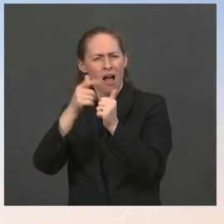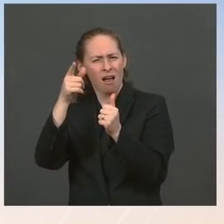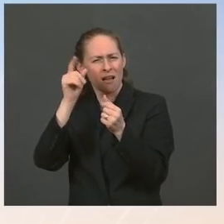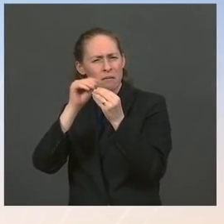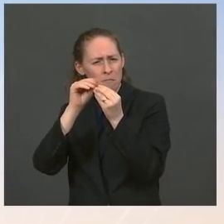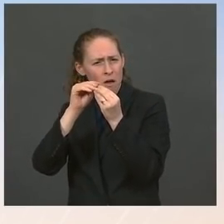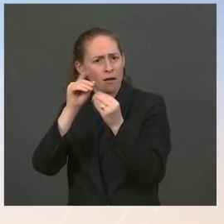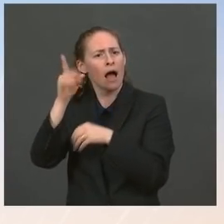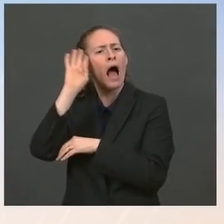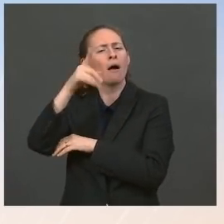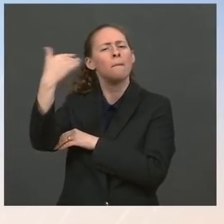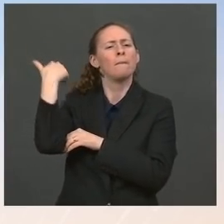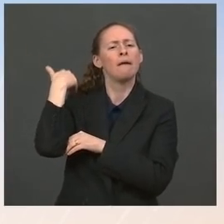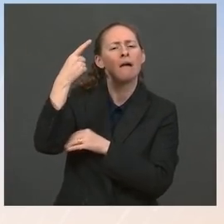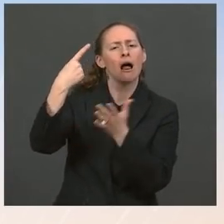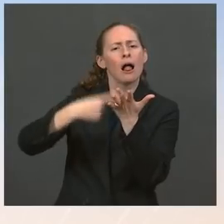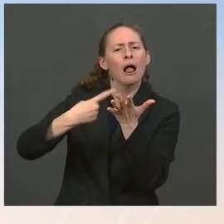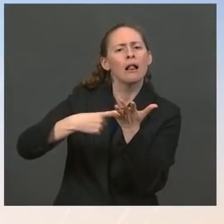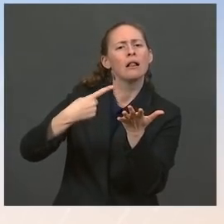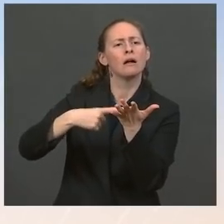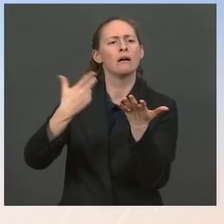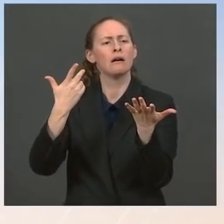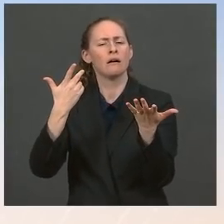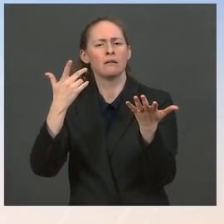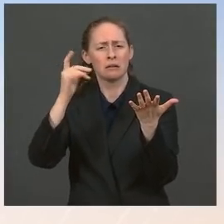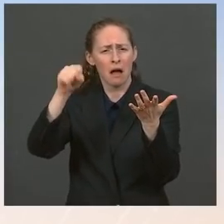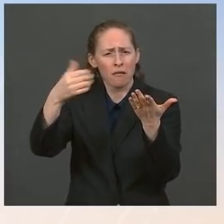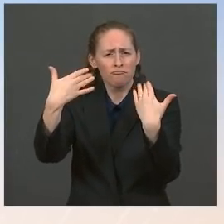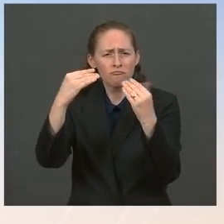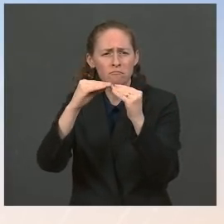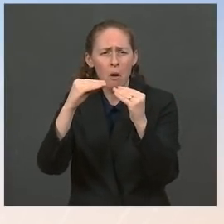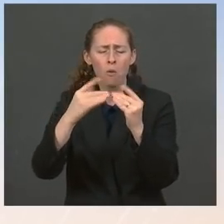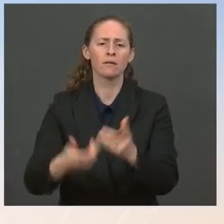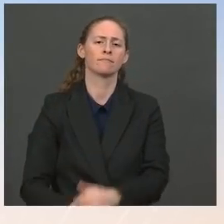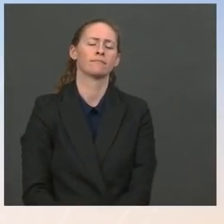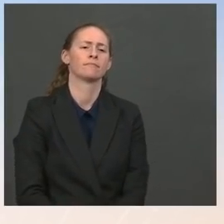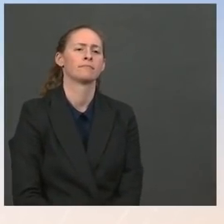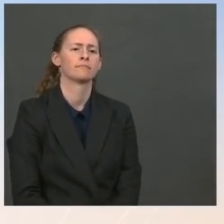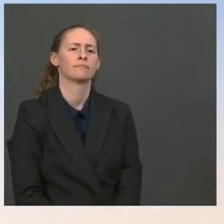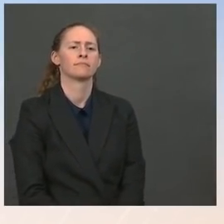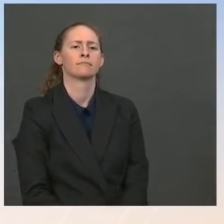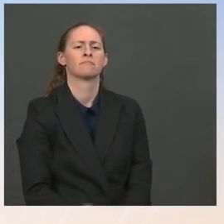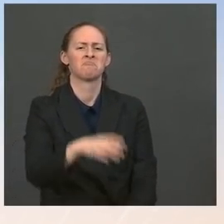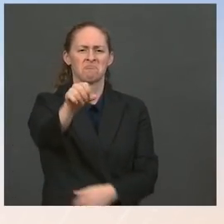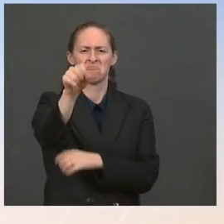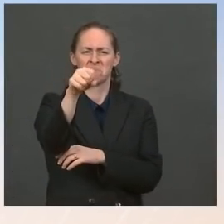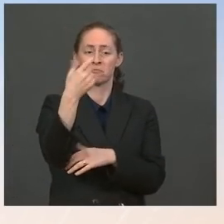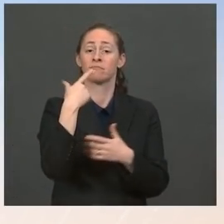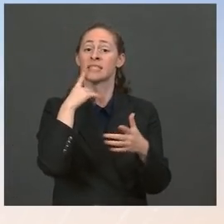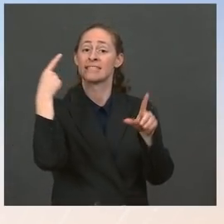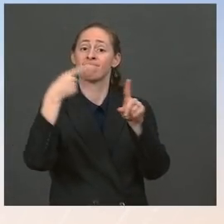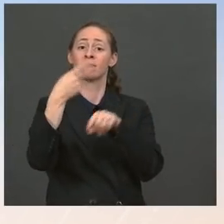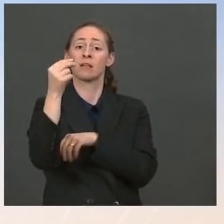Is it going to help? Secretary Buttigieg: Yeah, let me offer a couple of examples. I mean, one is that we need to make sure our ports are as efficient as possible, right?